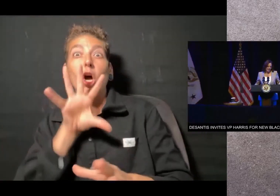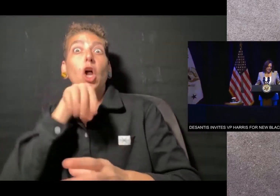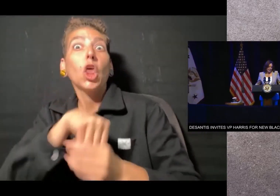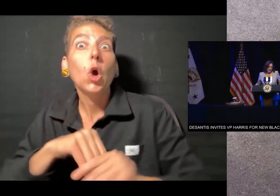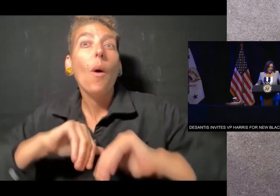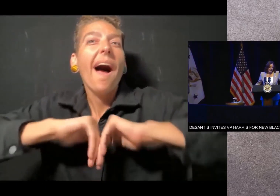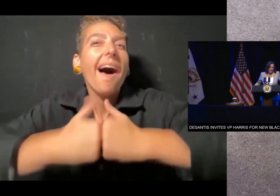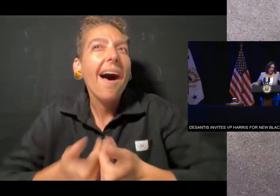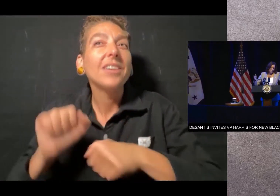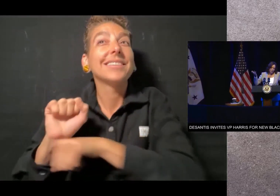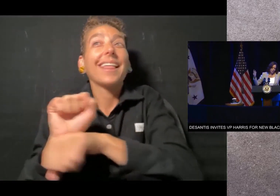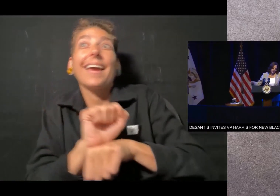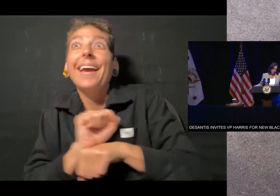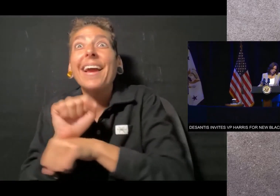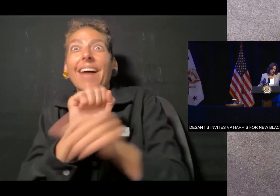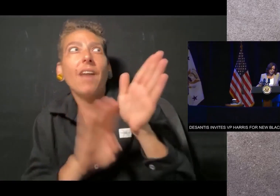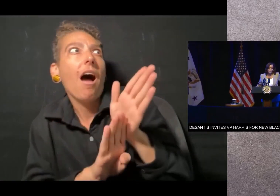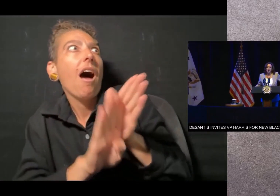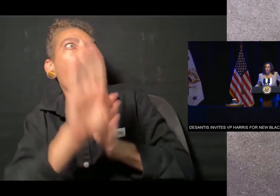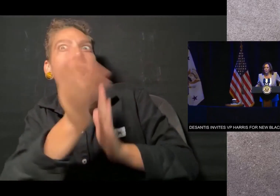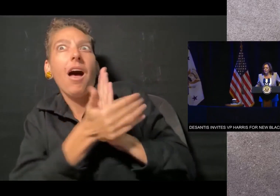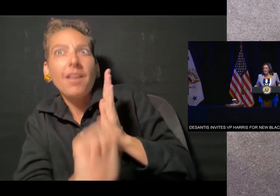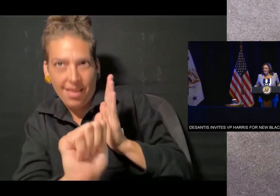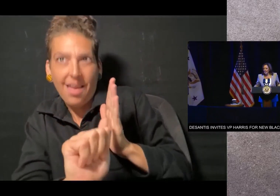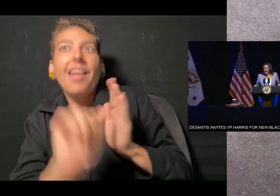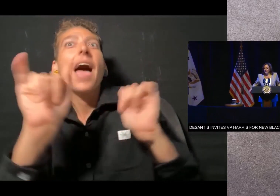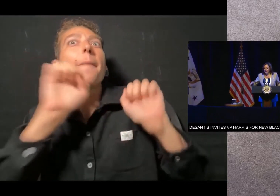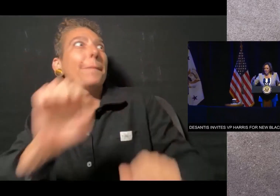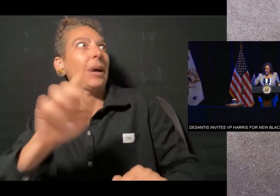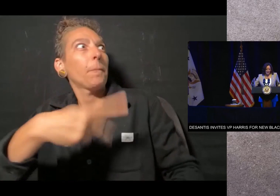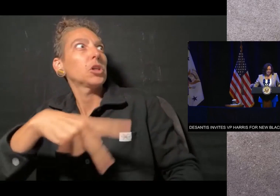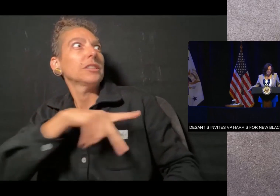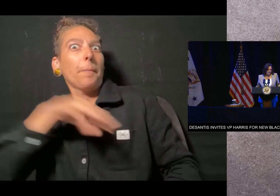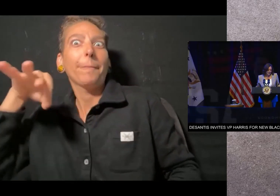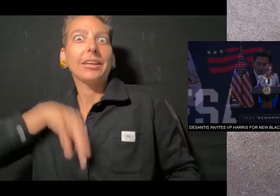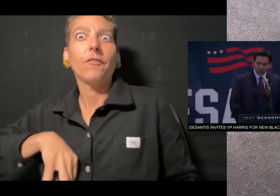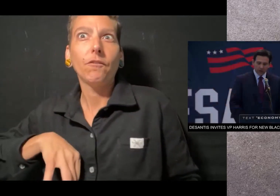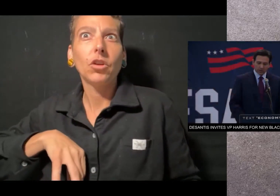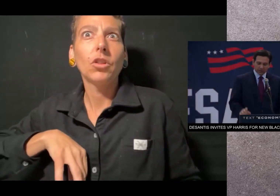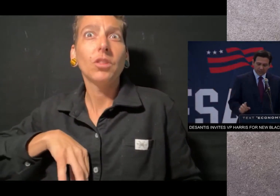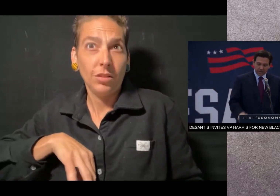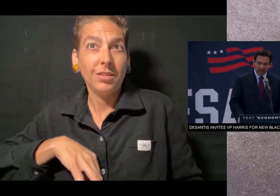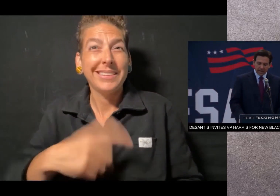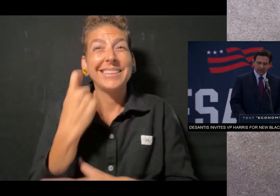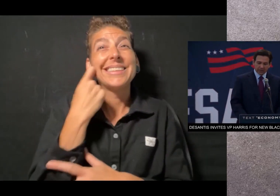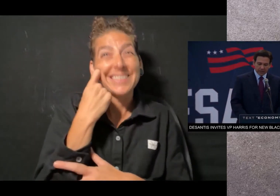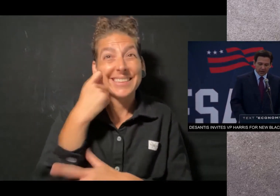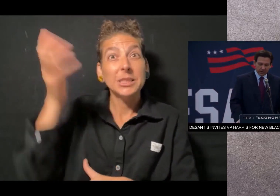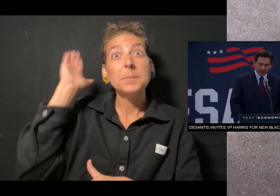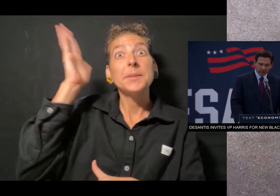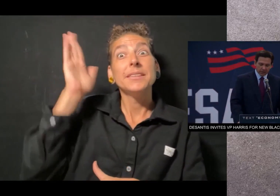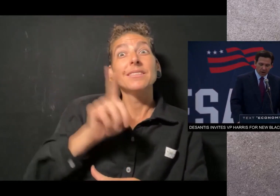including requiring teachers to include how slaves developed skills that could be personally